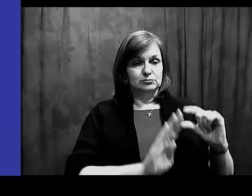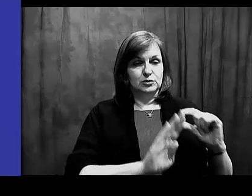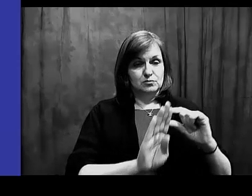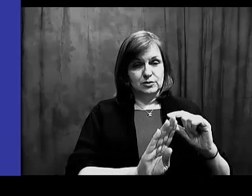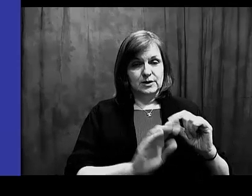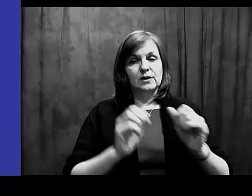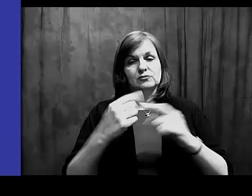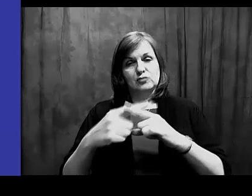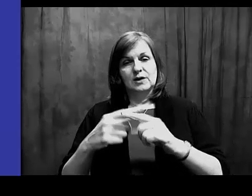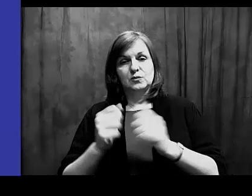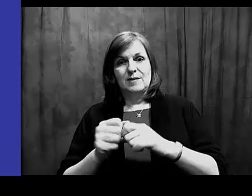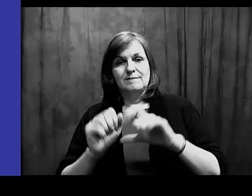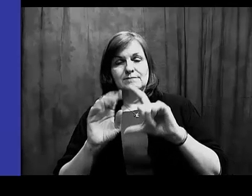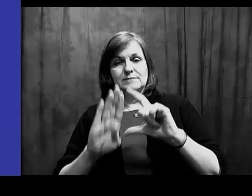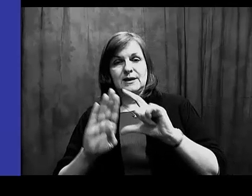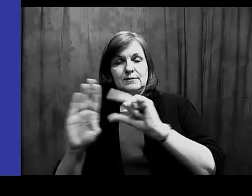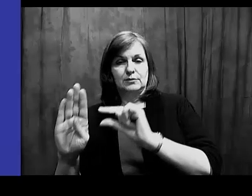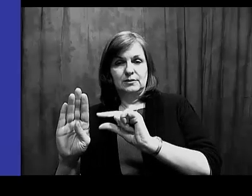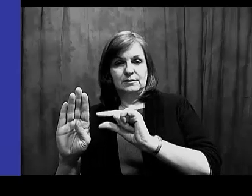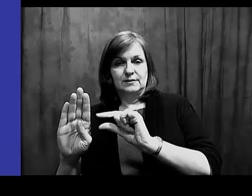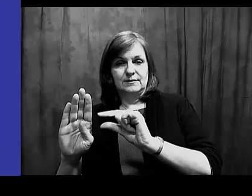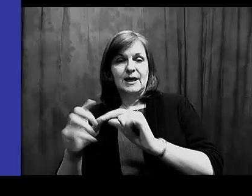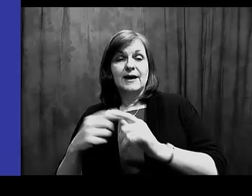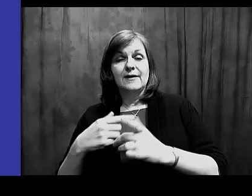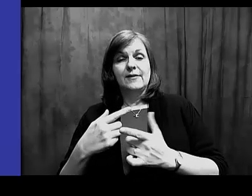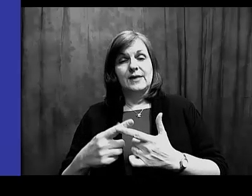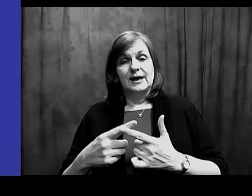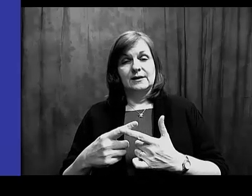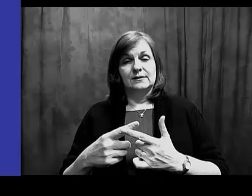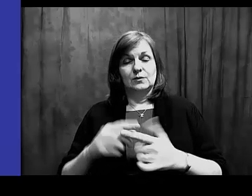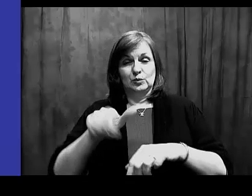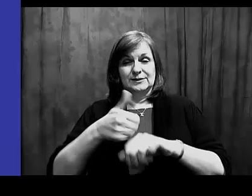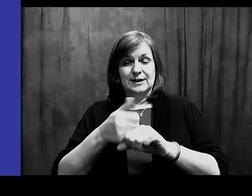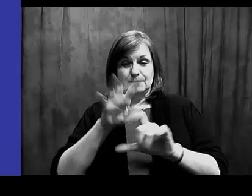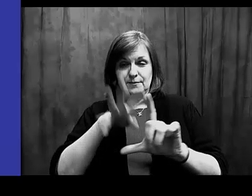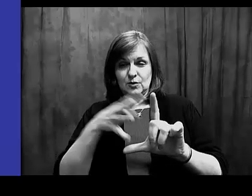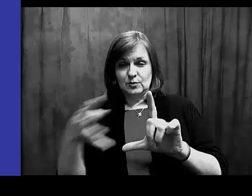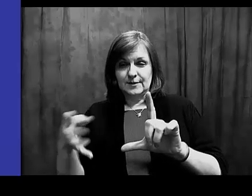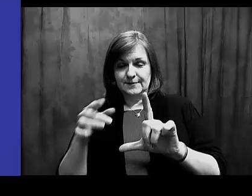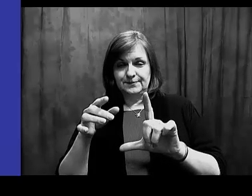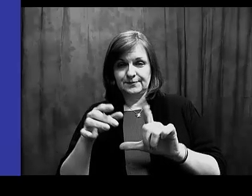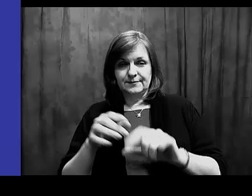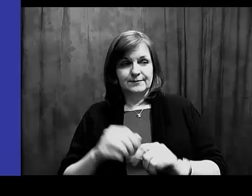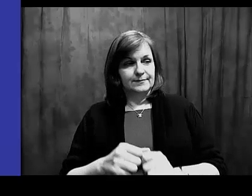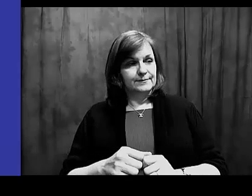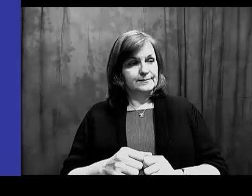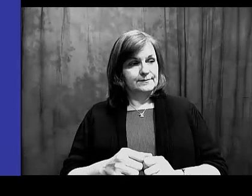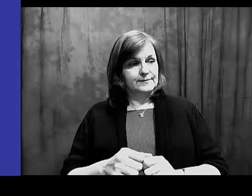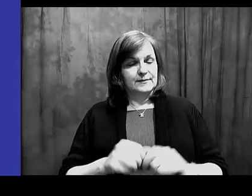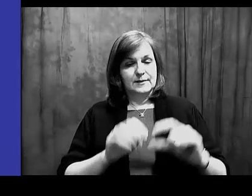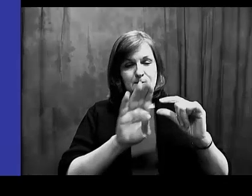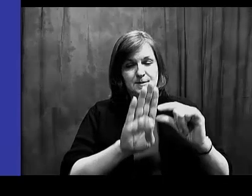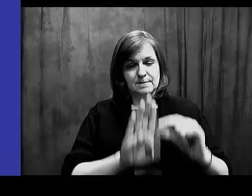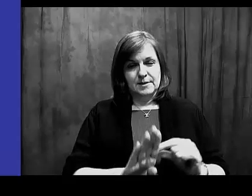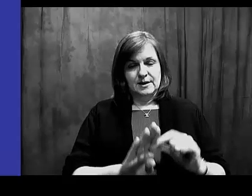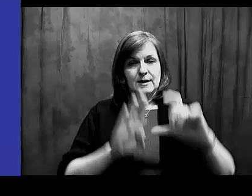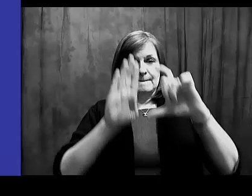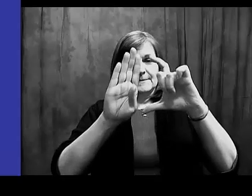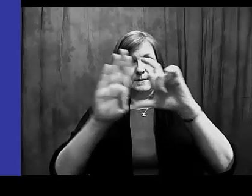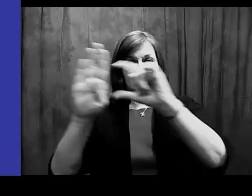and if you would set this up the way we used to say you're comfortable with it big "B" little "b"